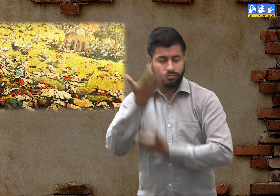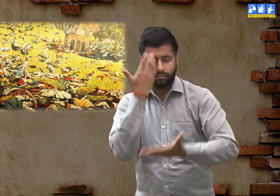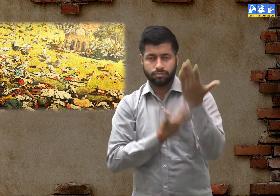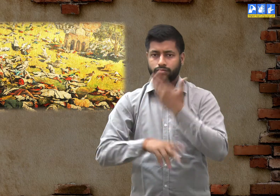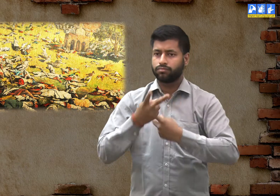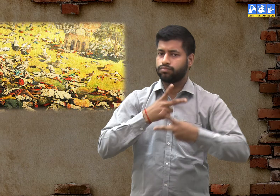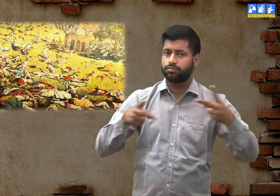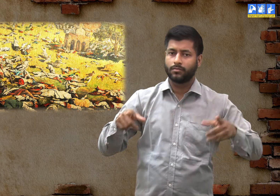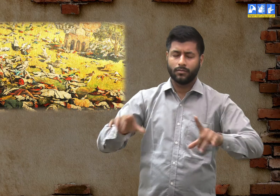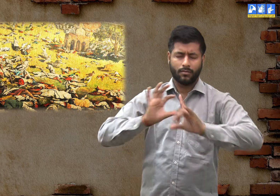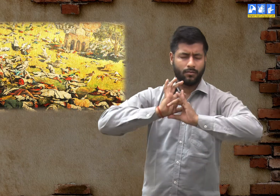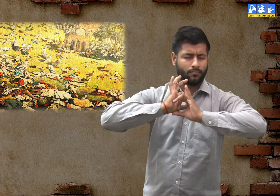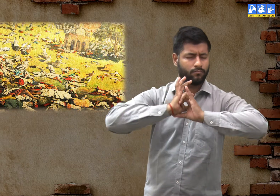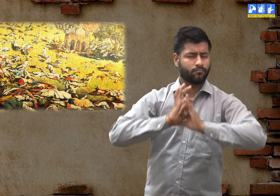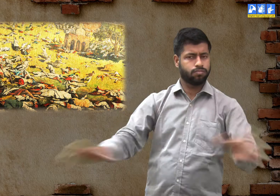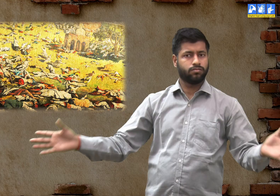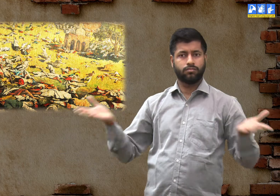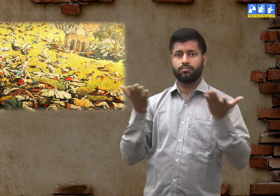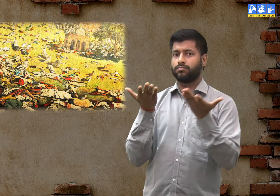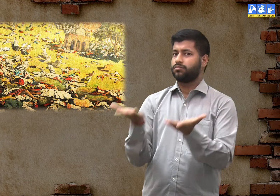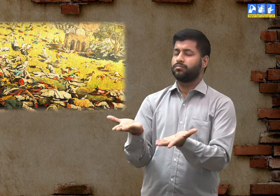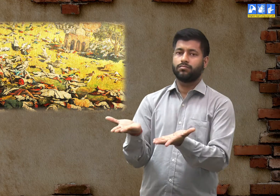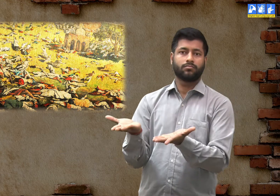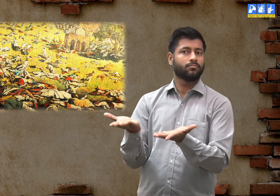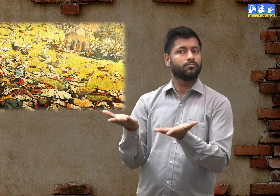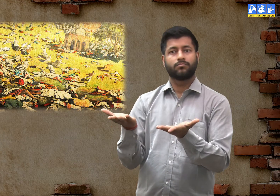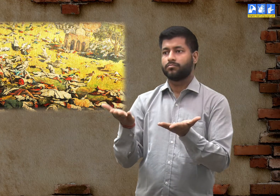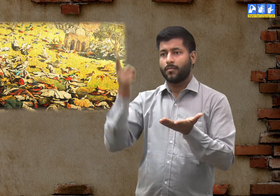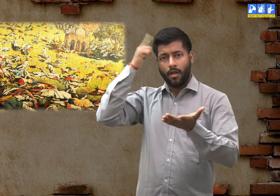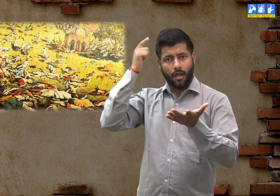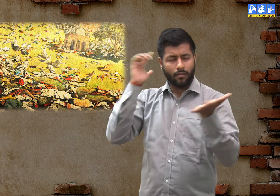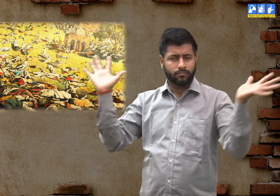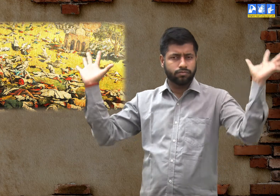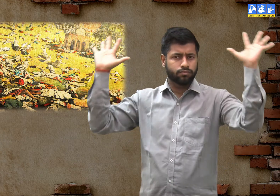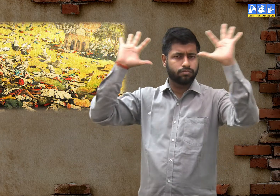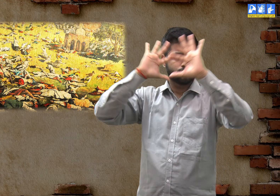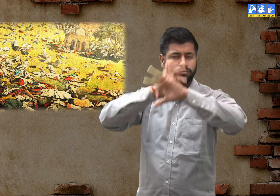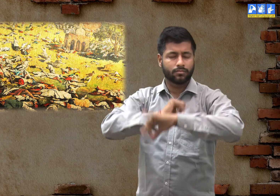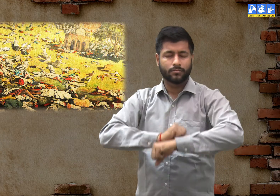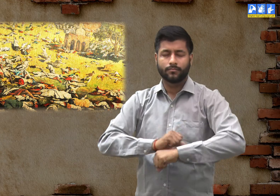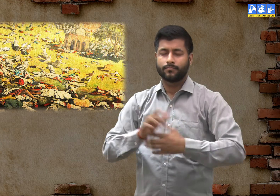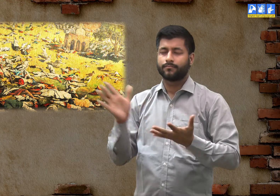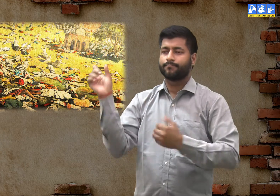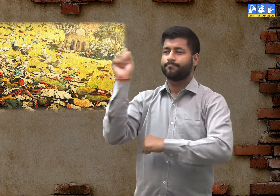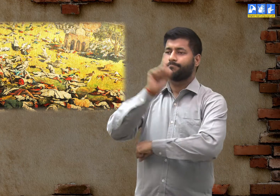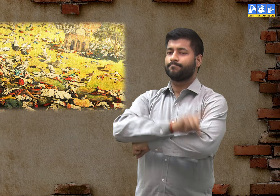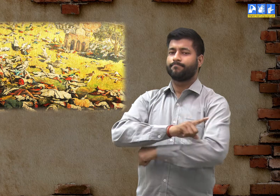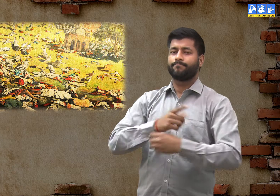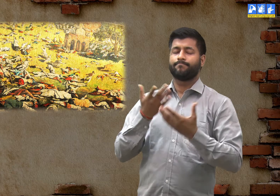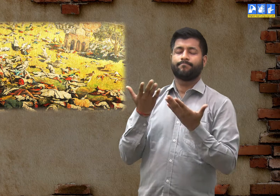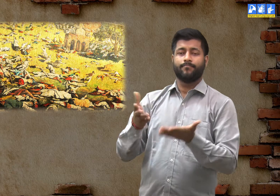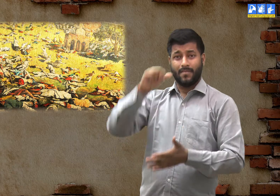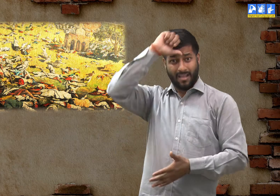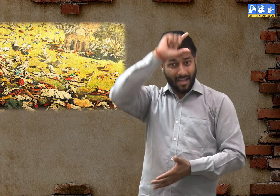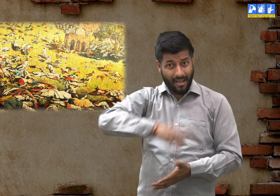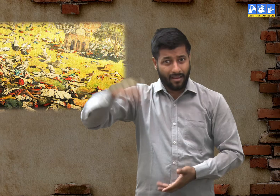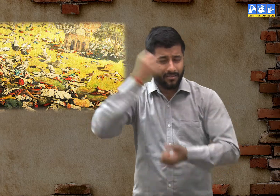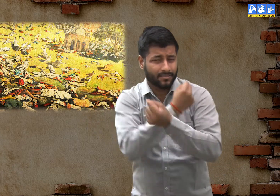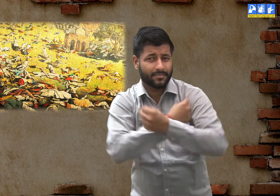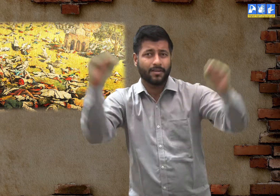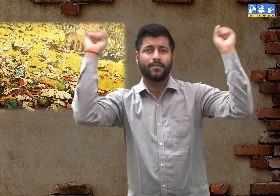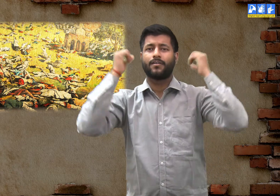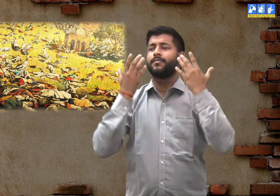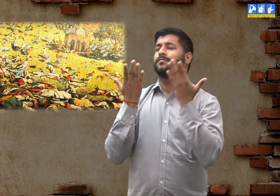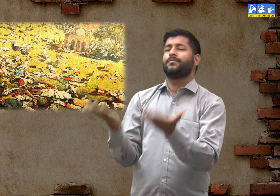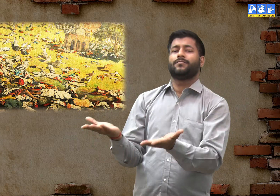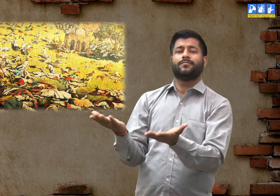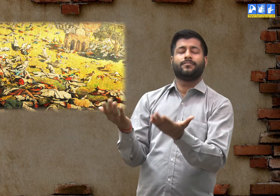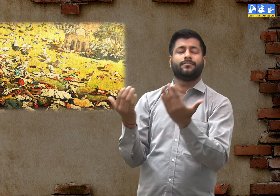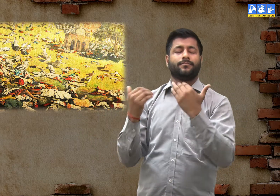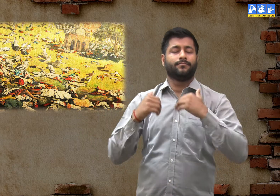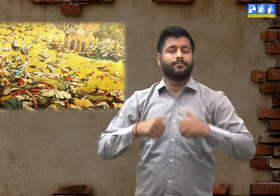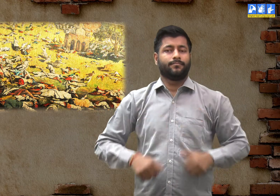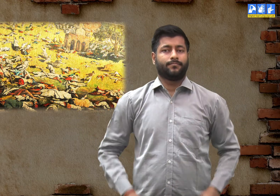One that history claims as one of the bloodiest and darkest days of the Indian struggle for independence.